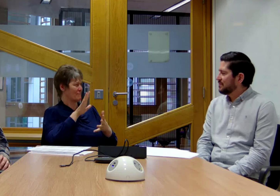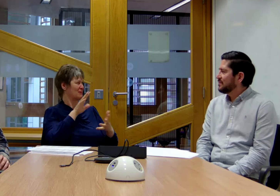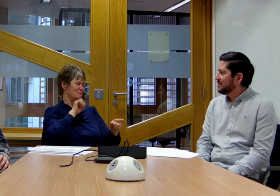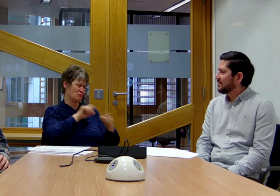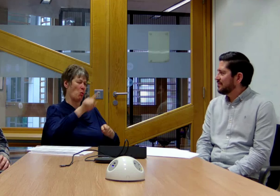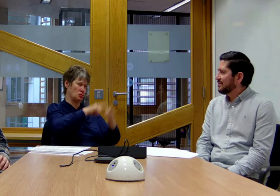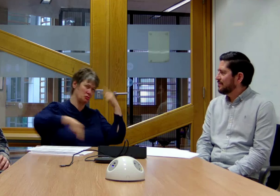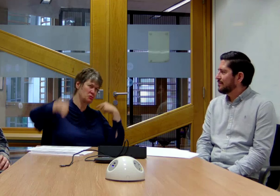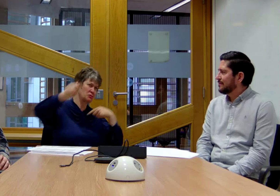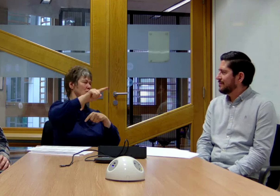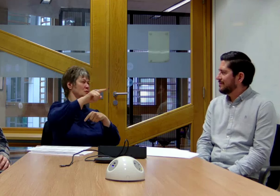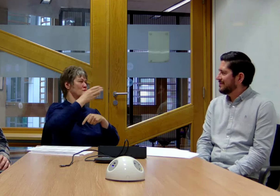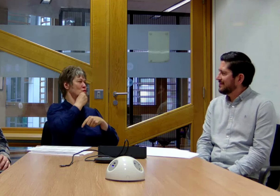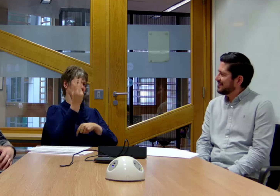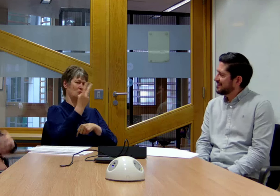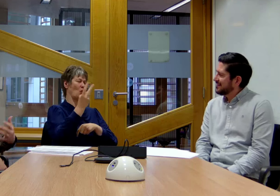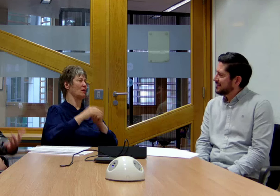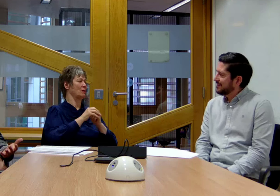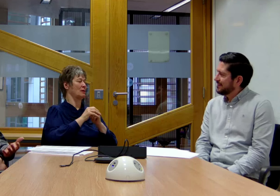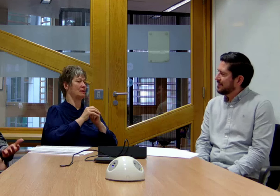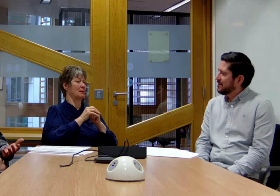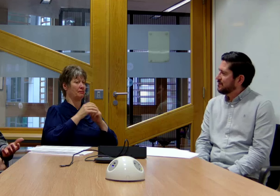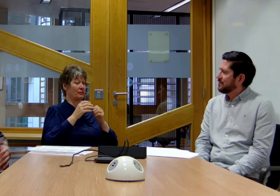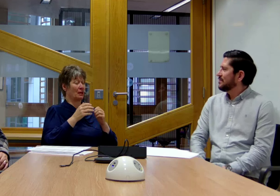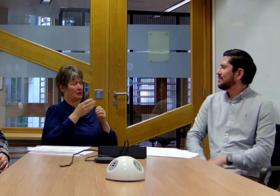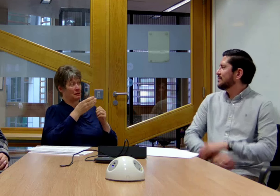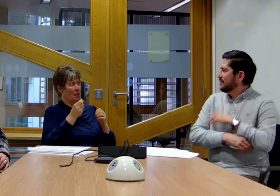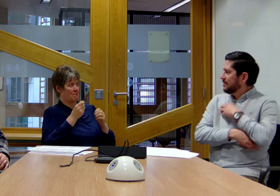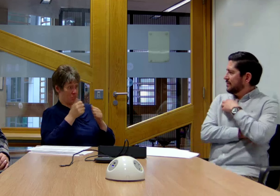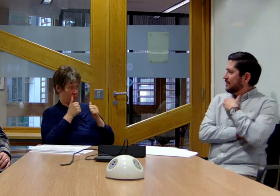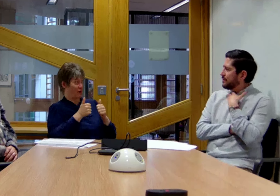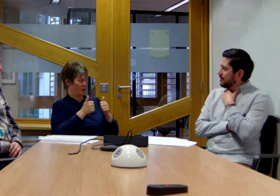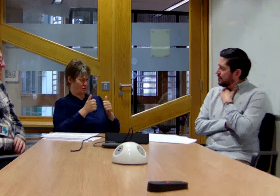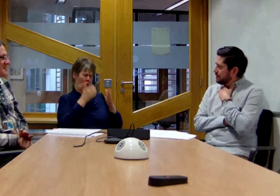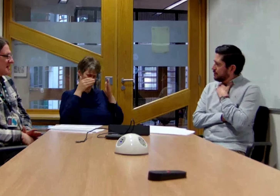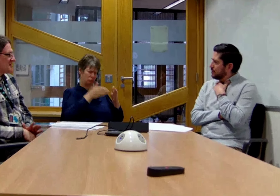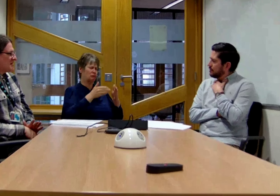in old age. But in general Gaelic speakers all just speak English but obviously a lot